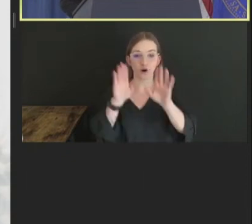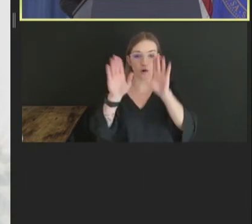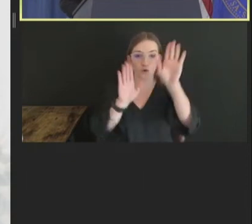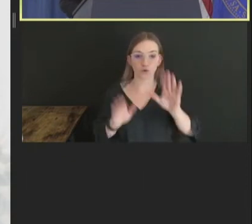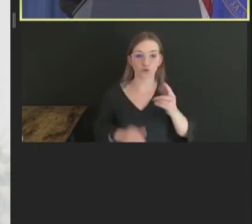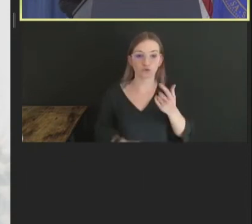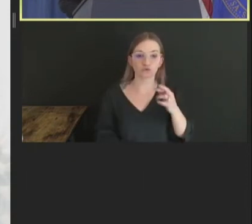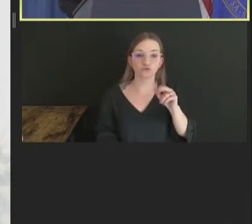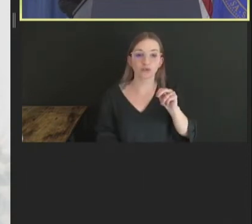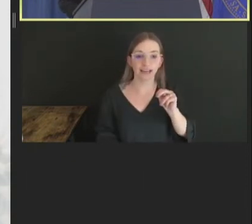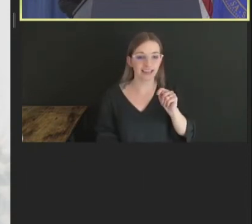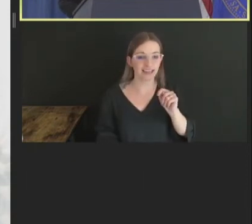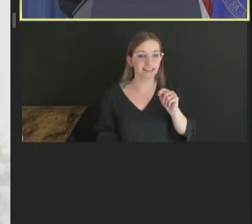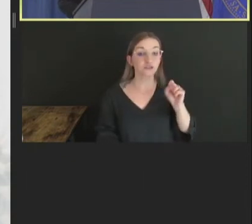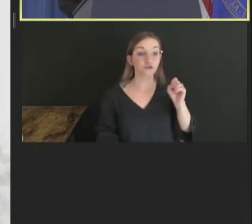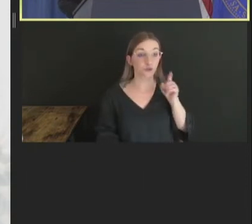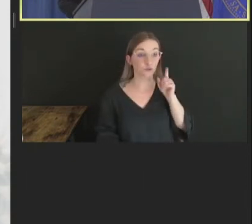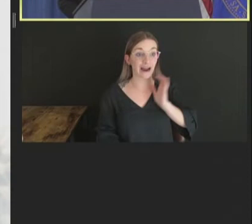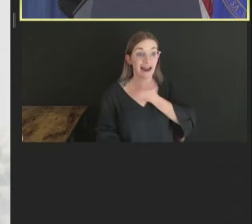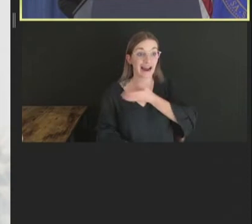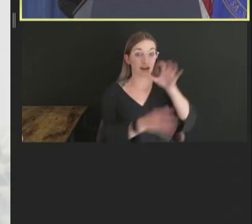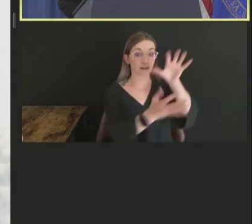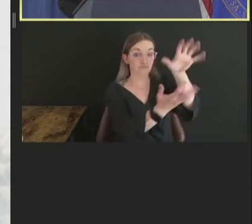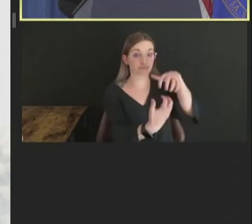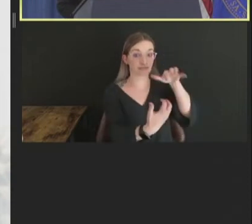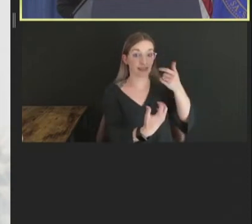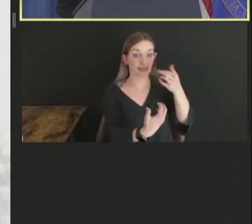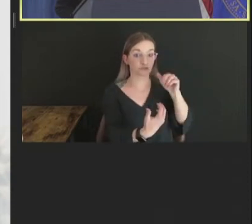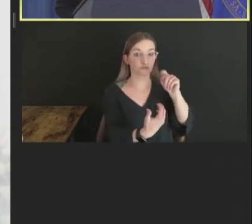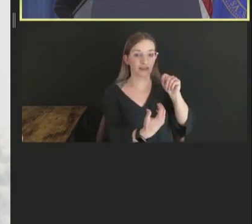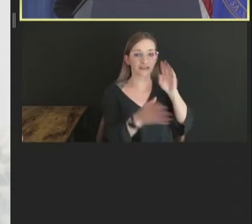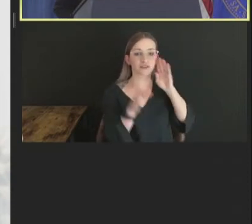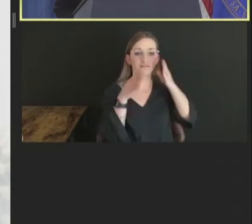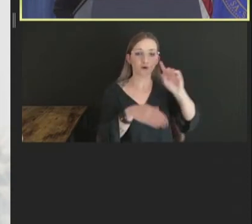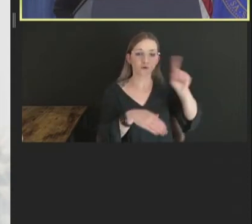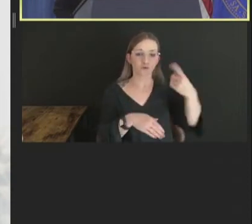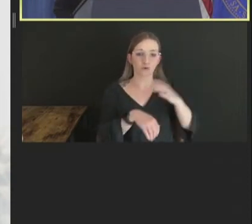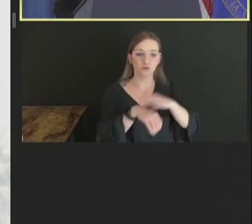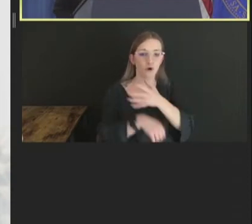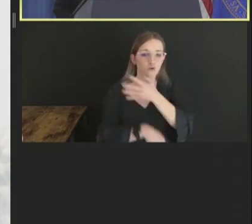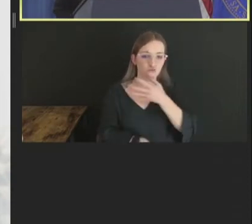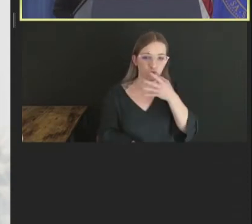And so, I think that really -- that focus really helped energize us there. And then, of course,